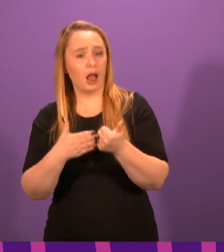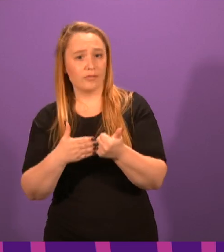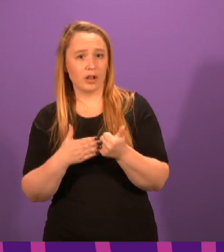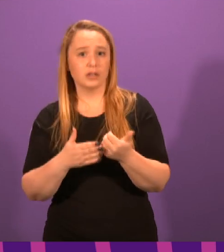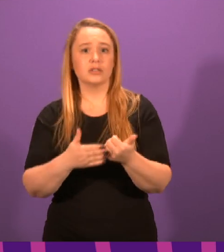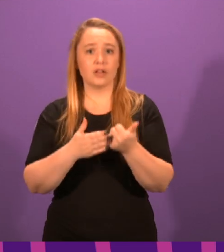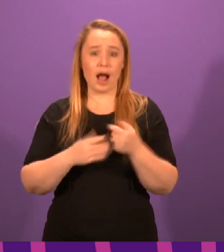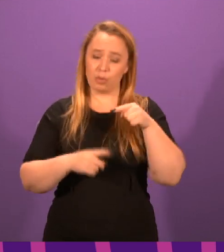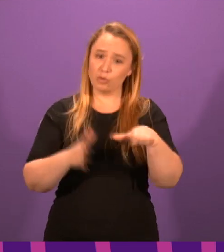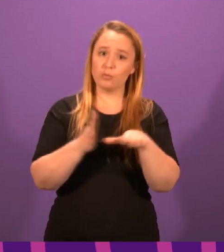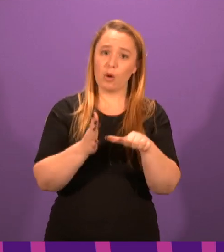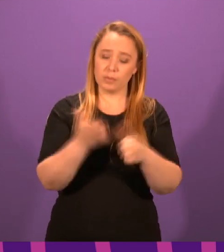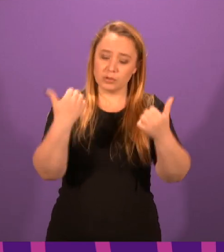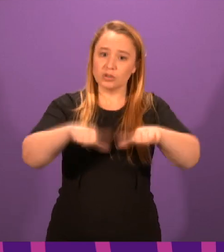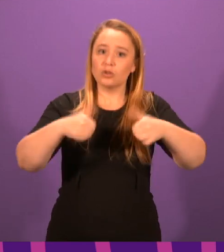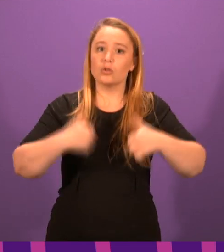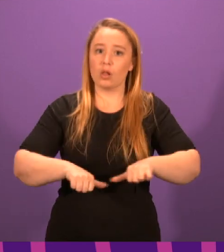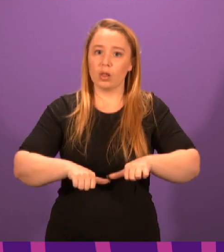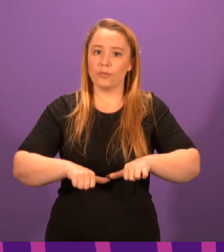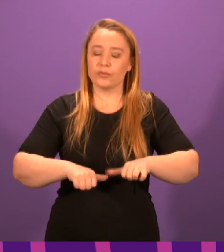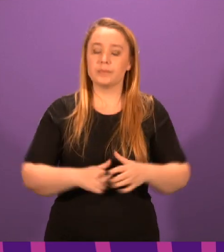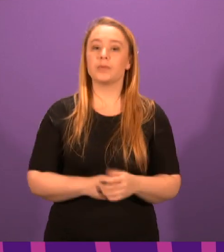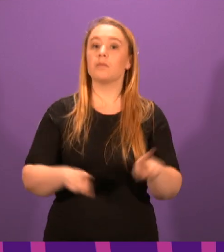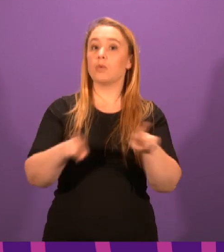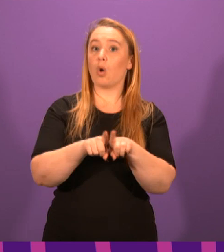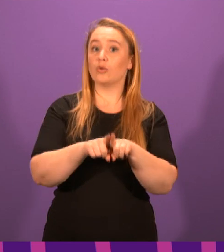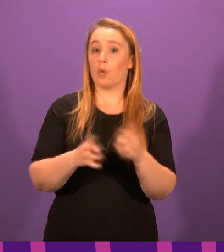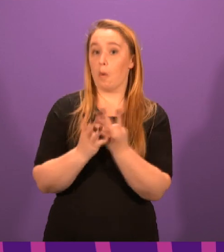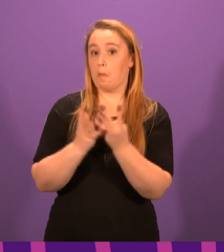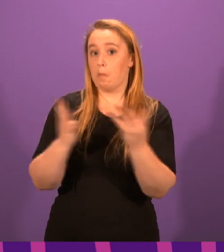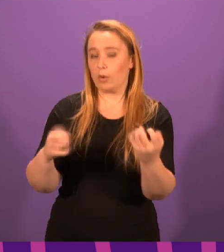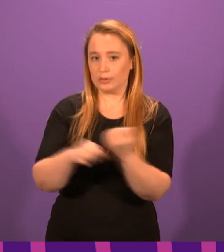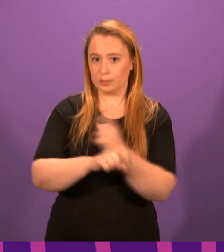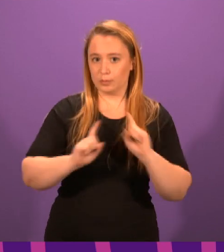those mitigating measures. In addition, our boards are now operating a mutual-aid